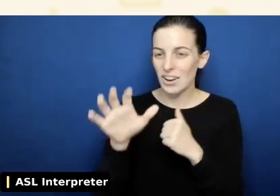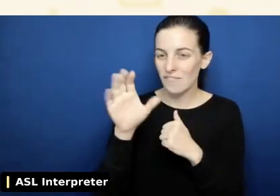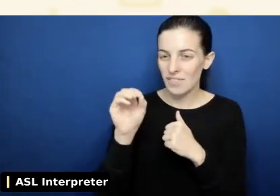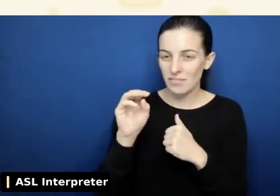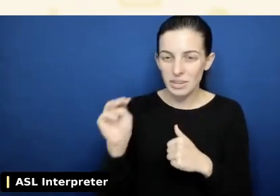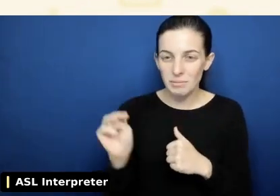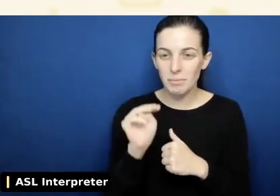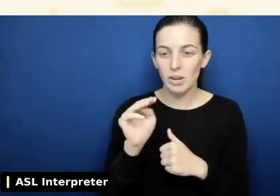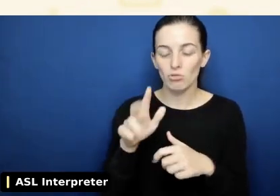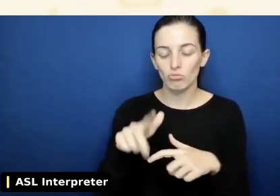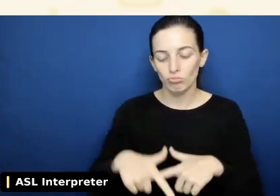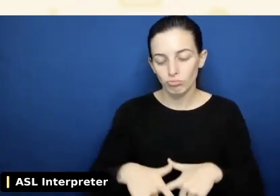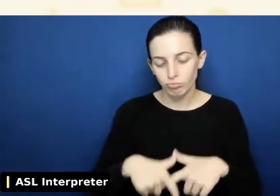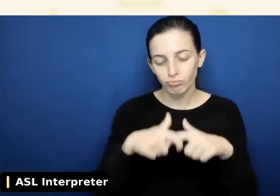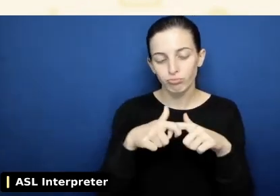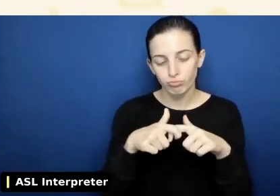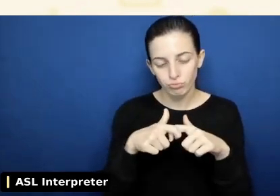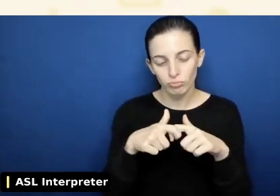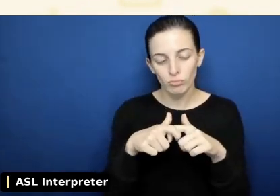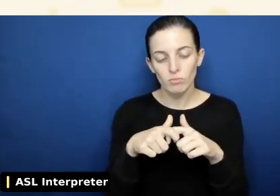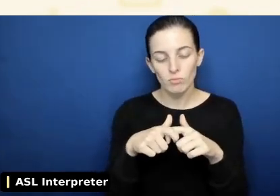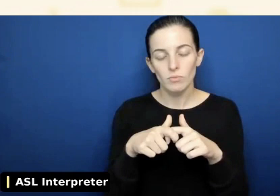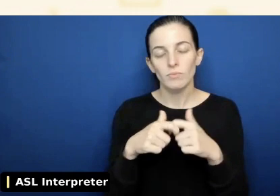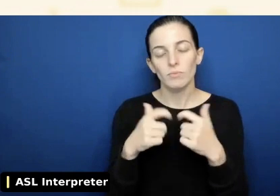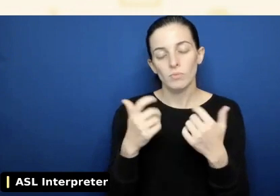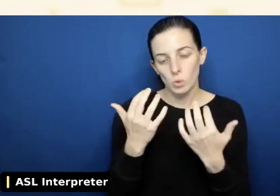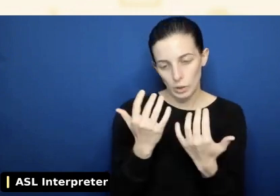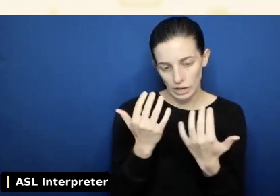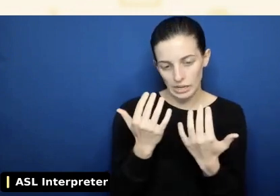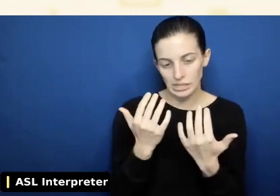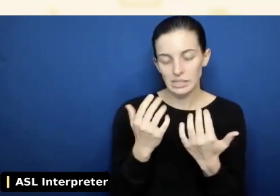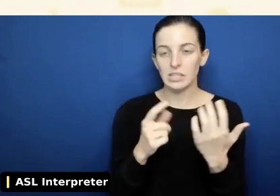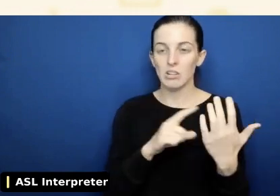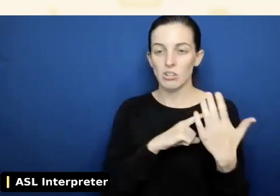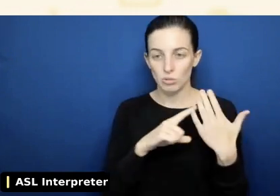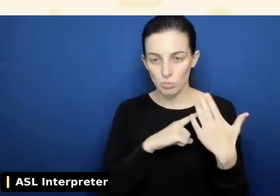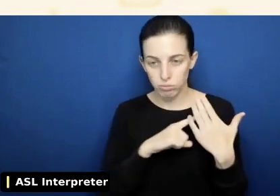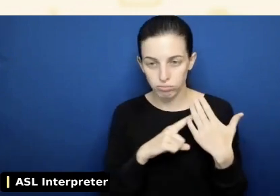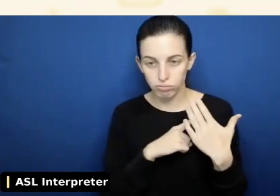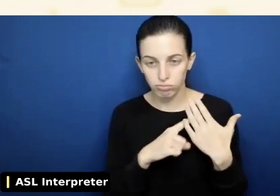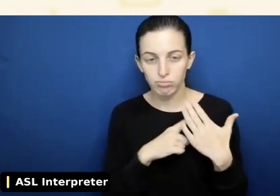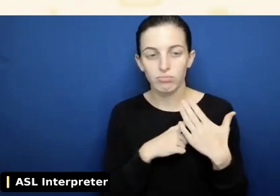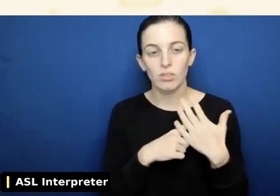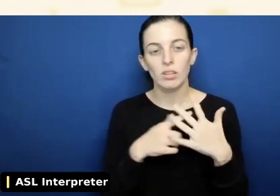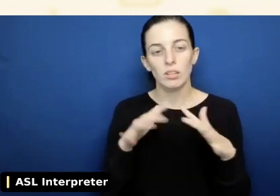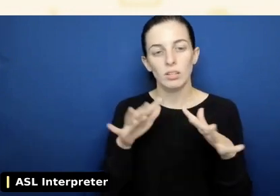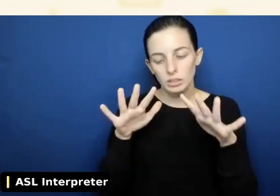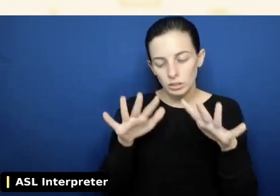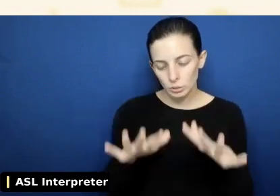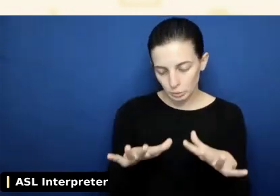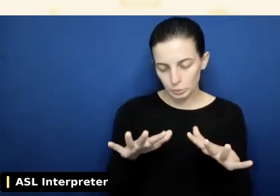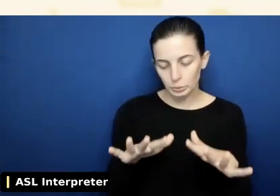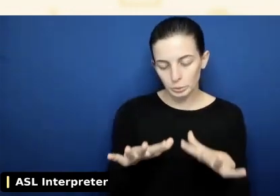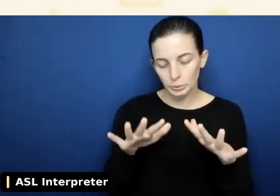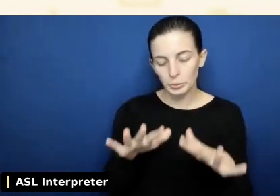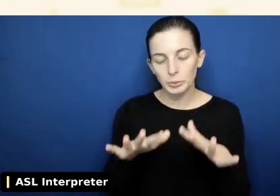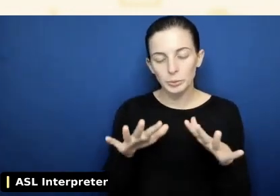because my pulse is pumping up and I don't get enough breath and oxygen.